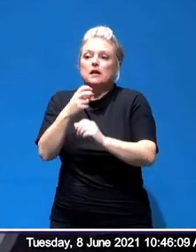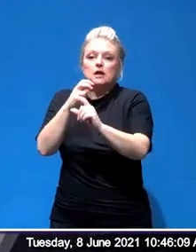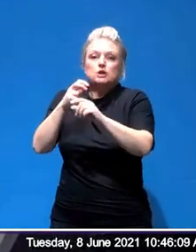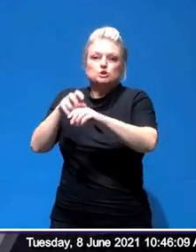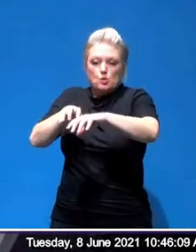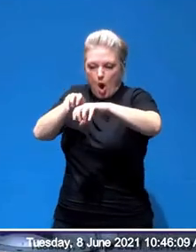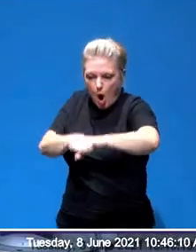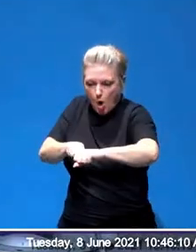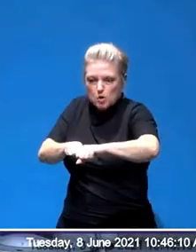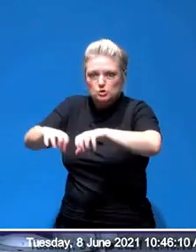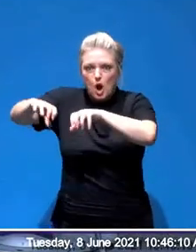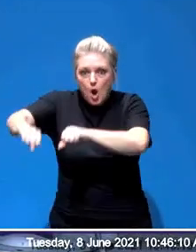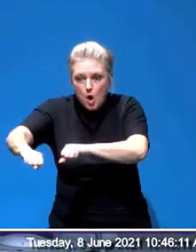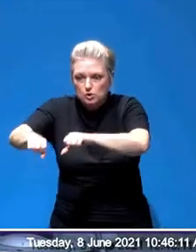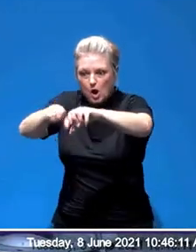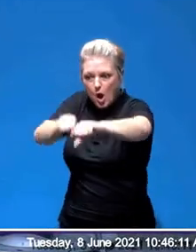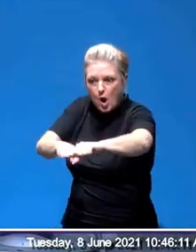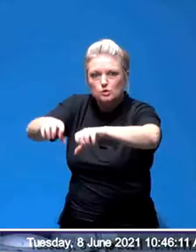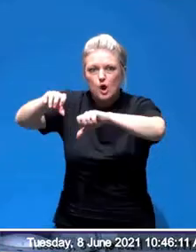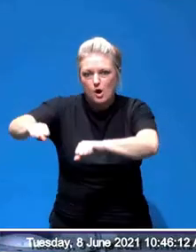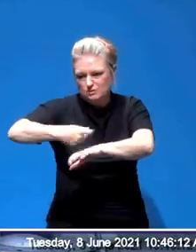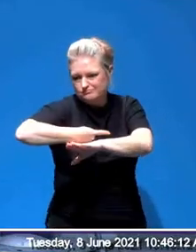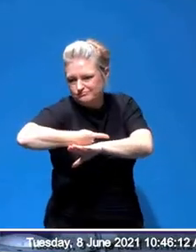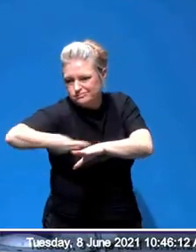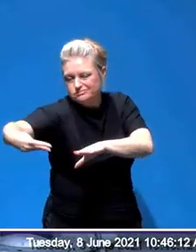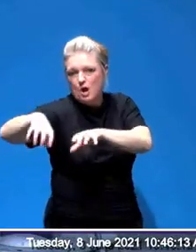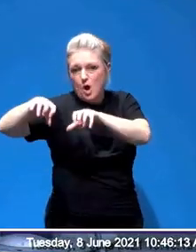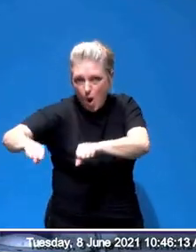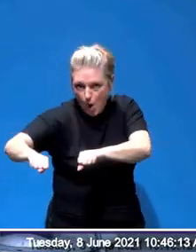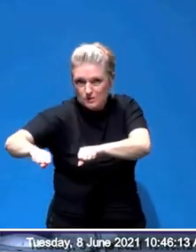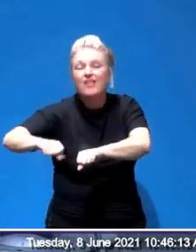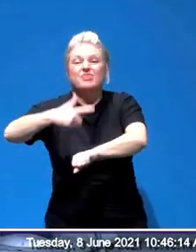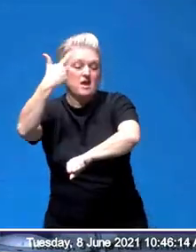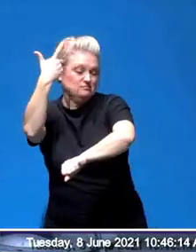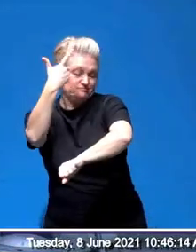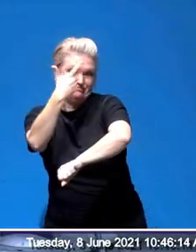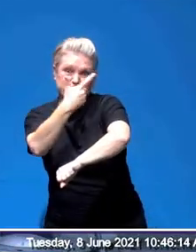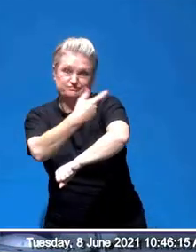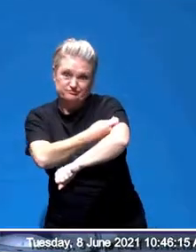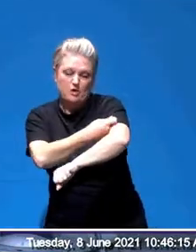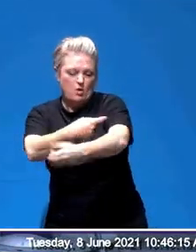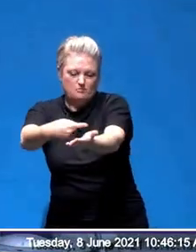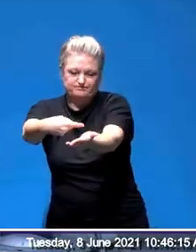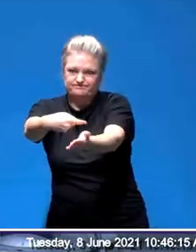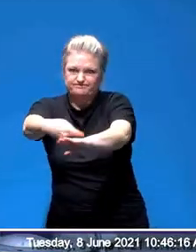And a stressful night for you and Graham as well? Yes. It's very sad. It's very difficult for Daniel.